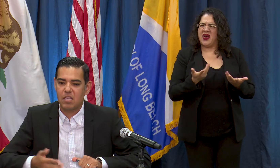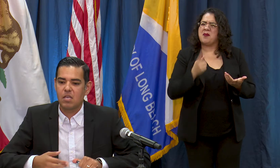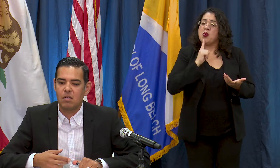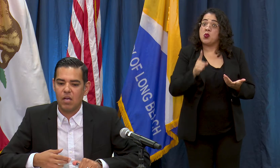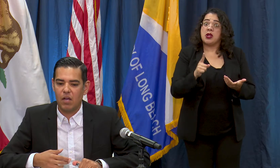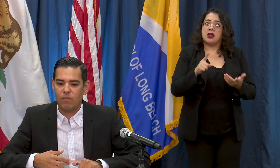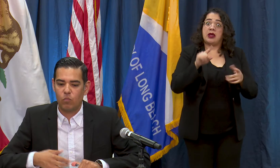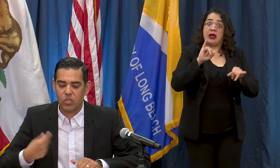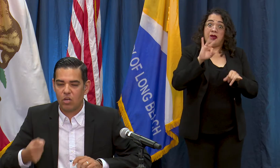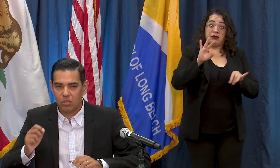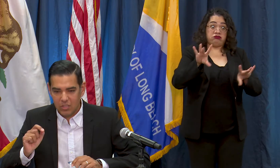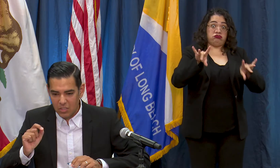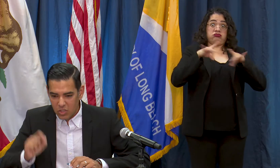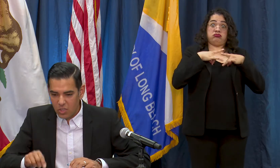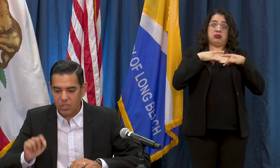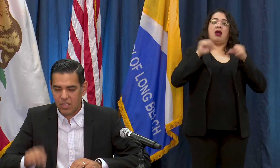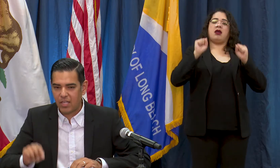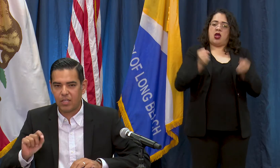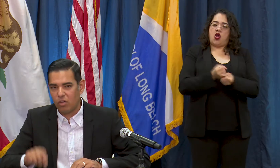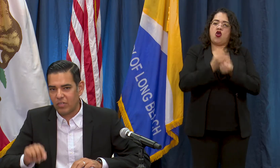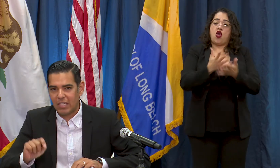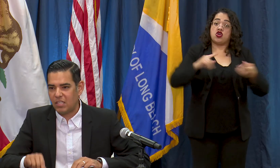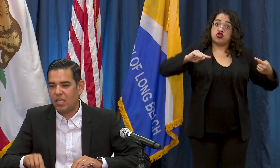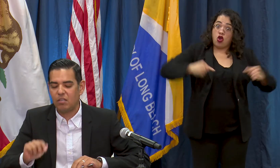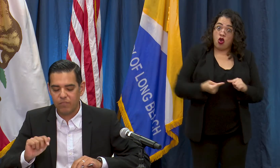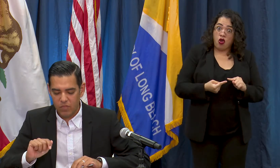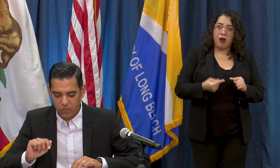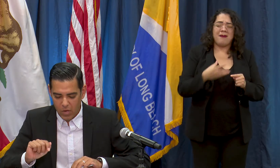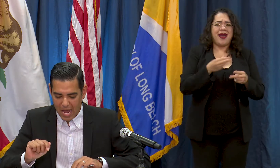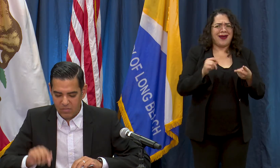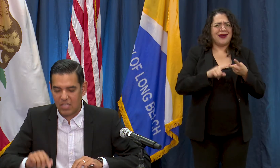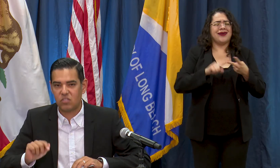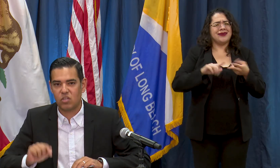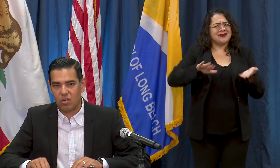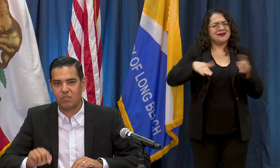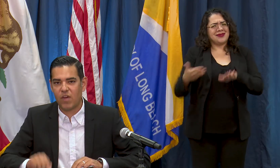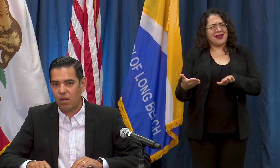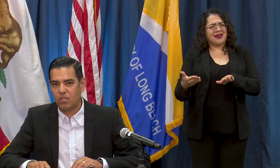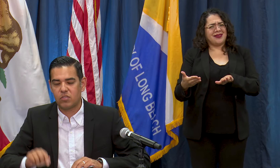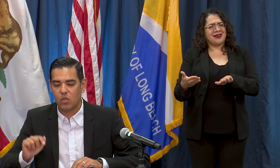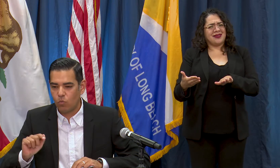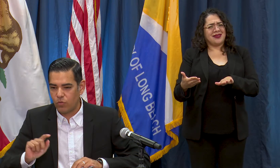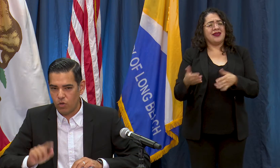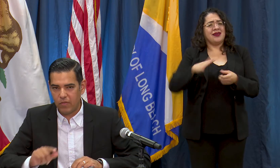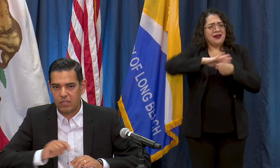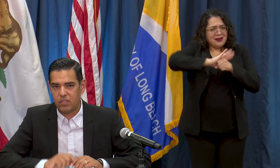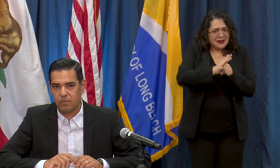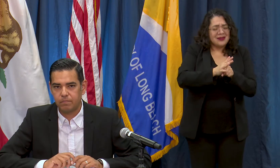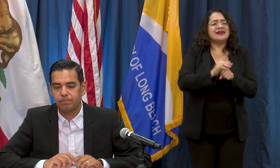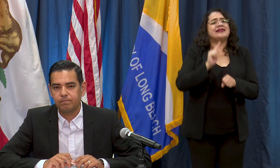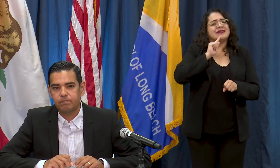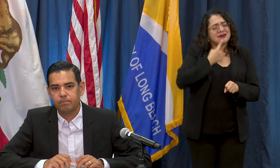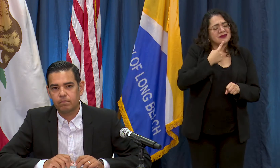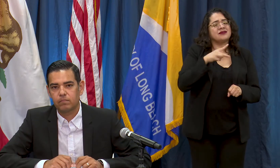we should all continue to take COVID-19 as a serious virus with no vaccine.